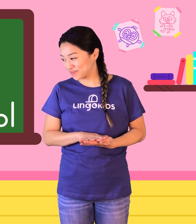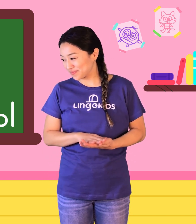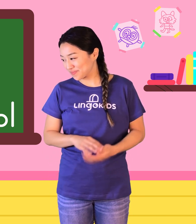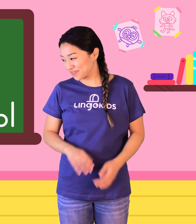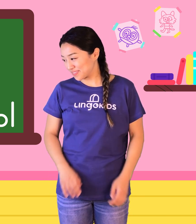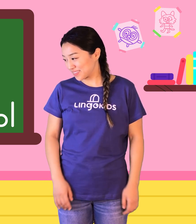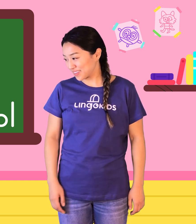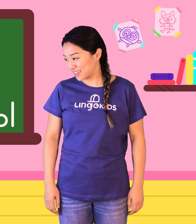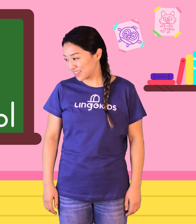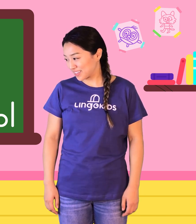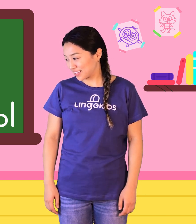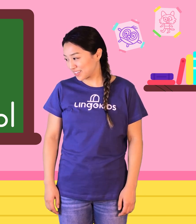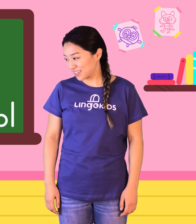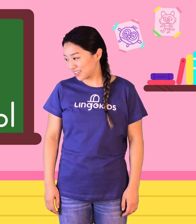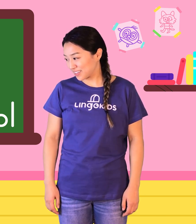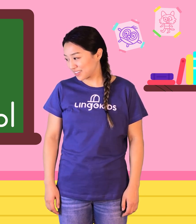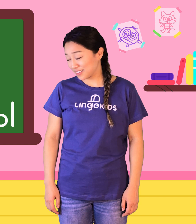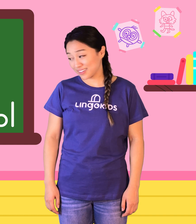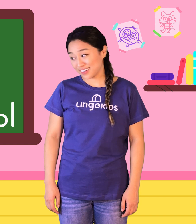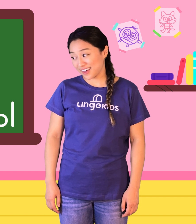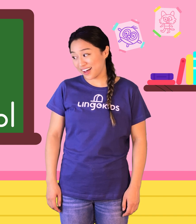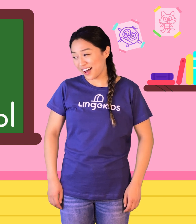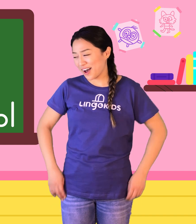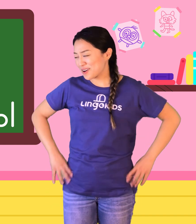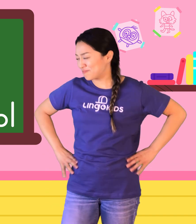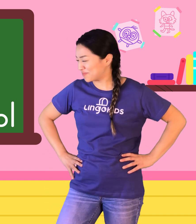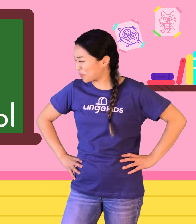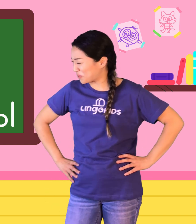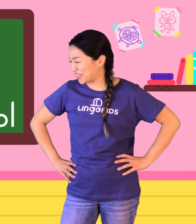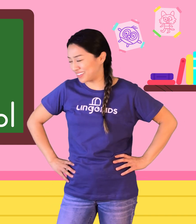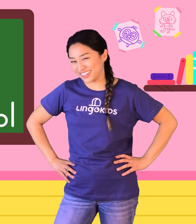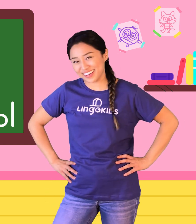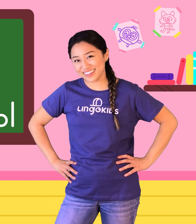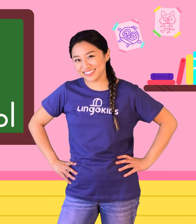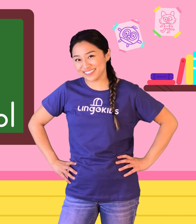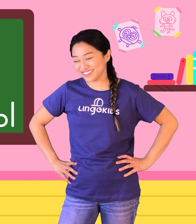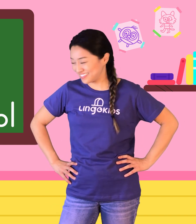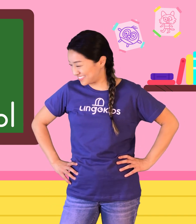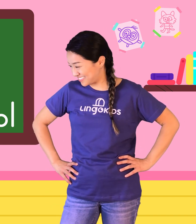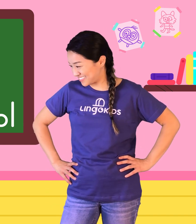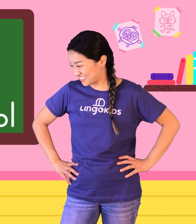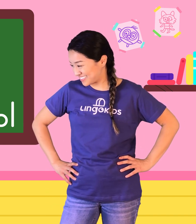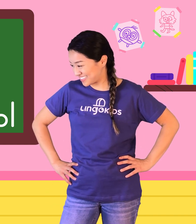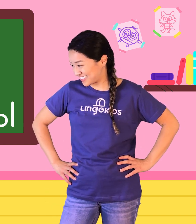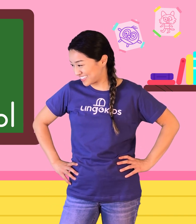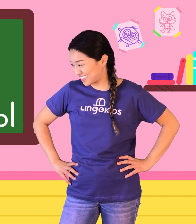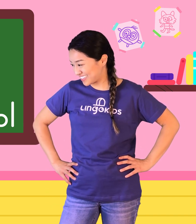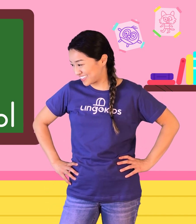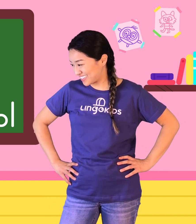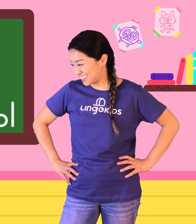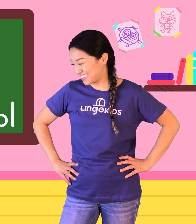I teach my friends everything I know. Really? Just kidding.